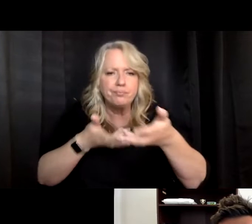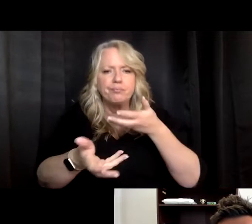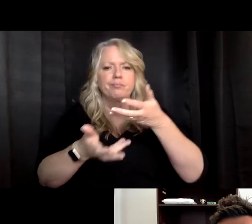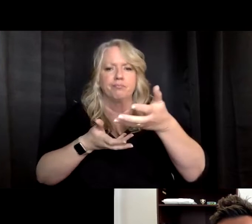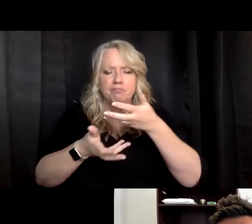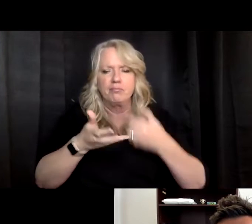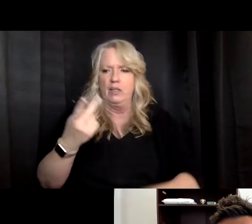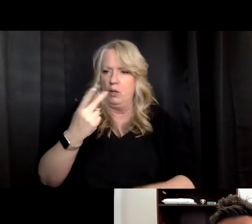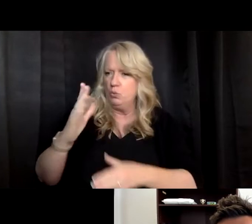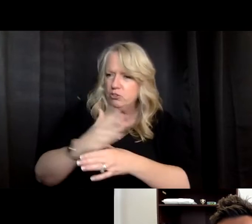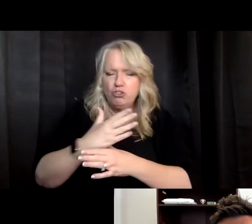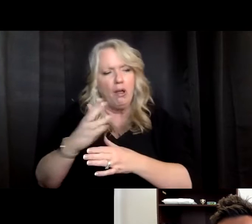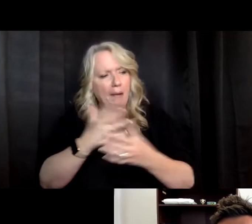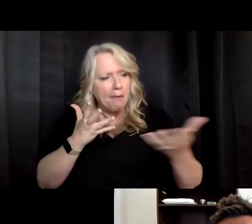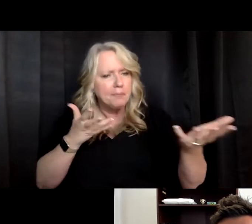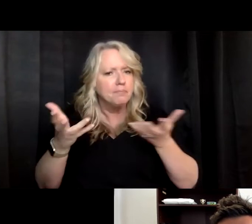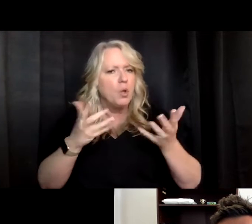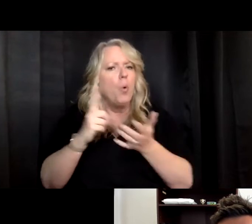FROM THEIR MEDICINES. NOT BEABLE TO CREATE AN OPEN ENGAGING